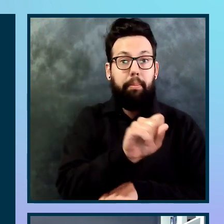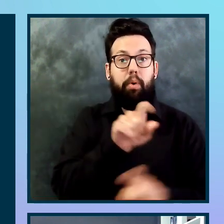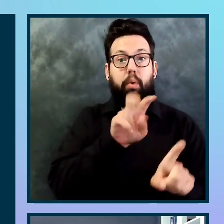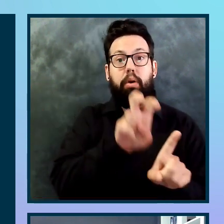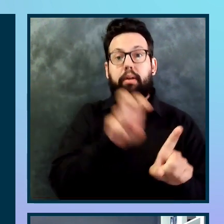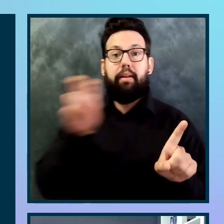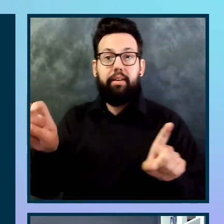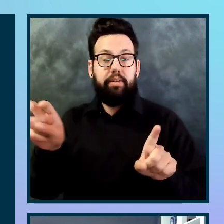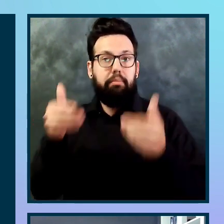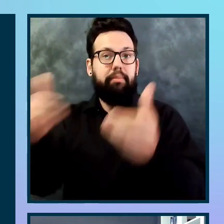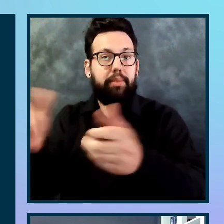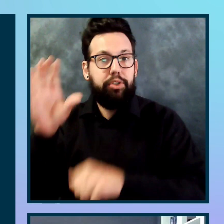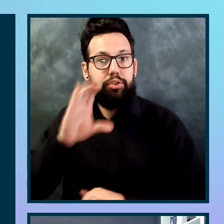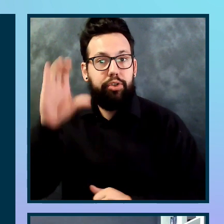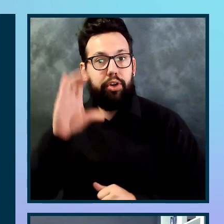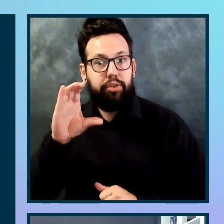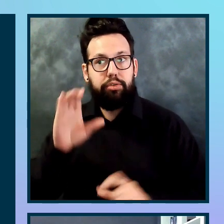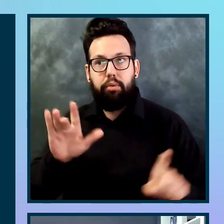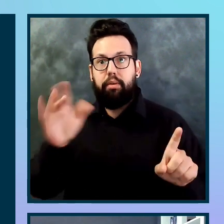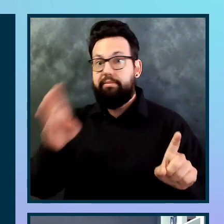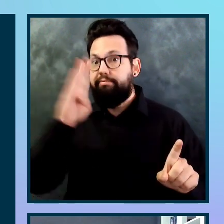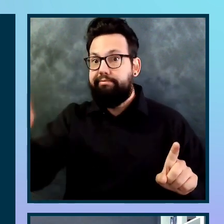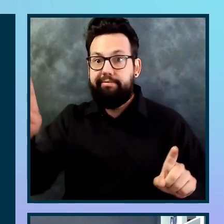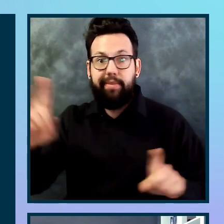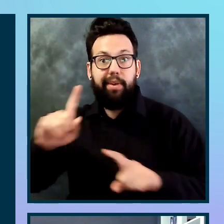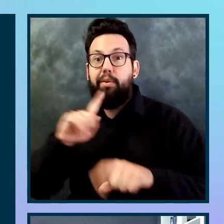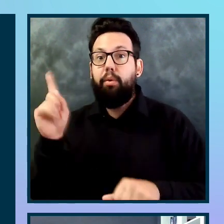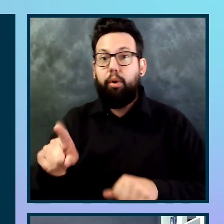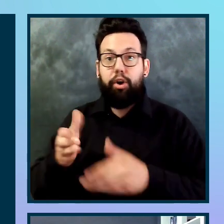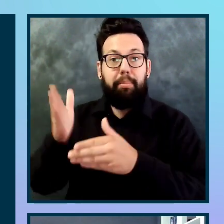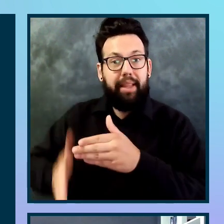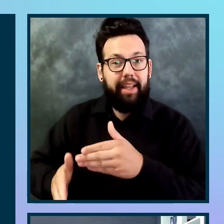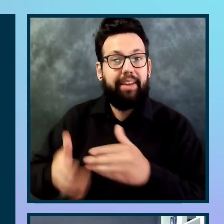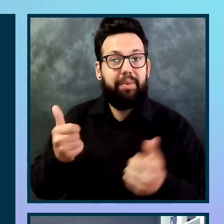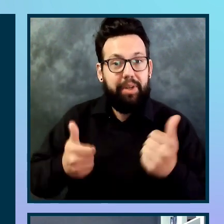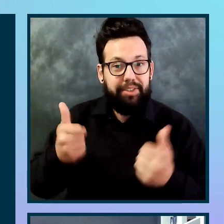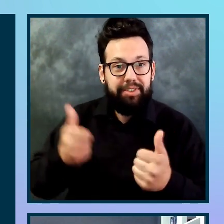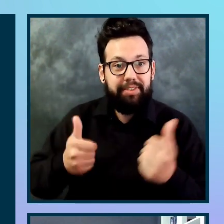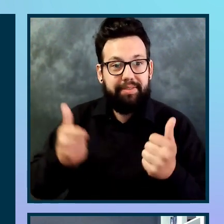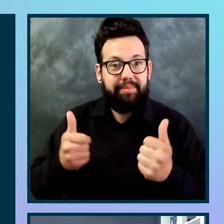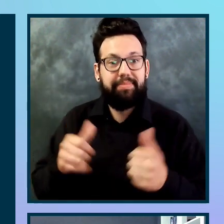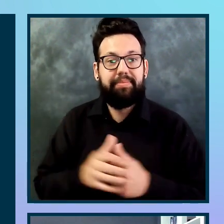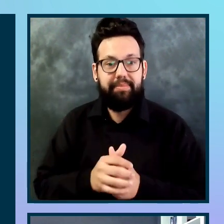and then to the auto complete, or should it go straight to the auto complete, top to bottom, and then go to the clear,